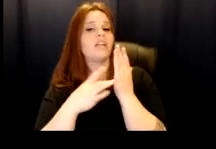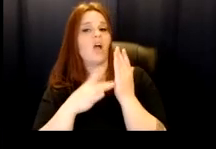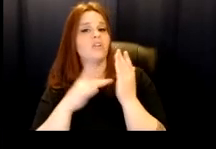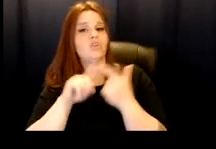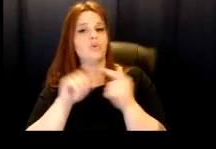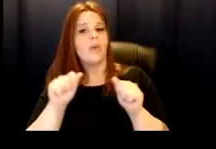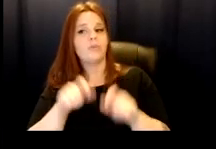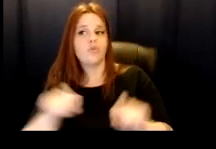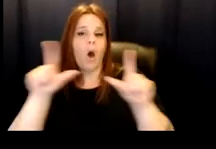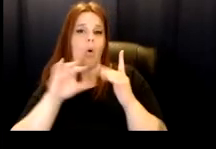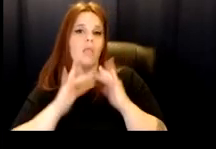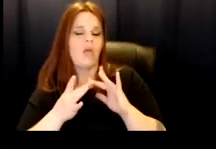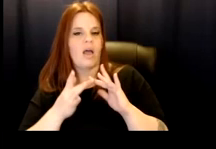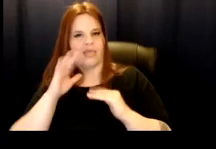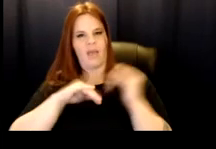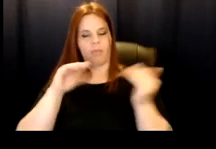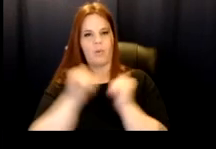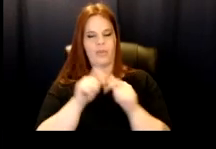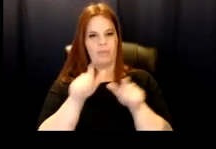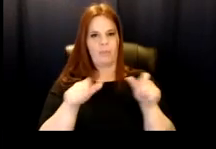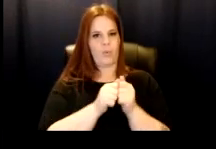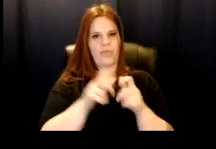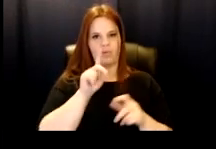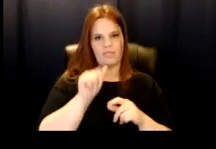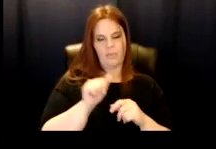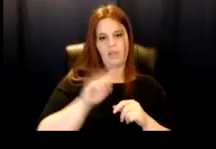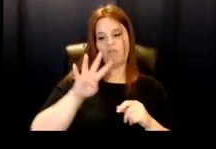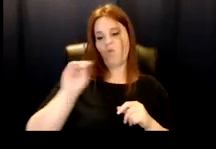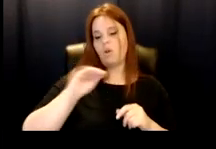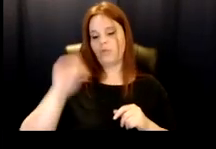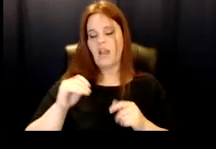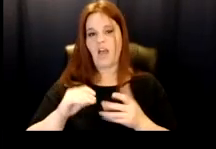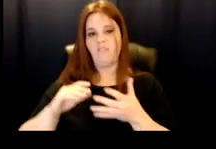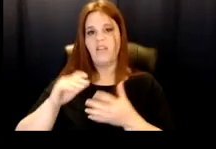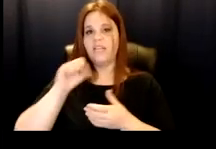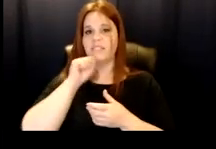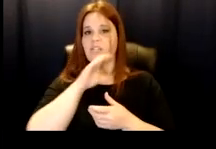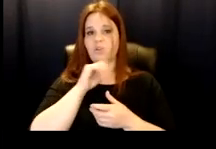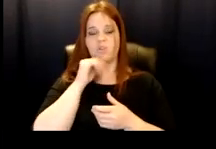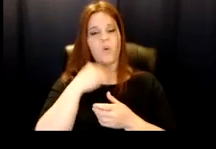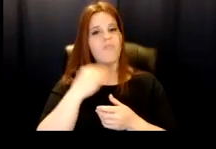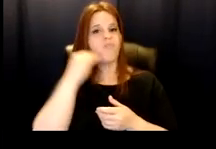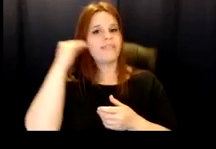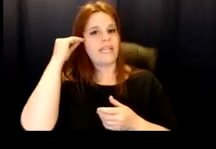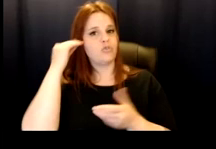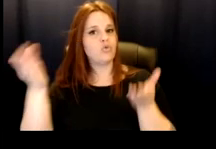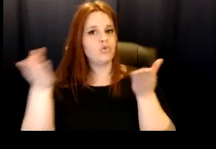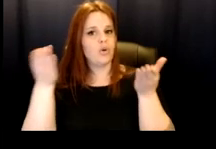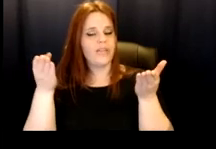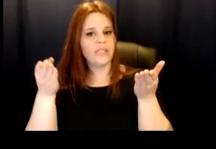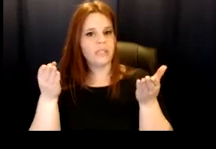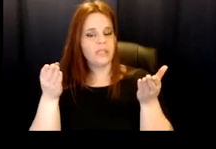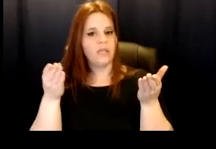people without disabilities. And 40% of seniors don't have residential service and so they